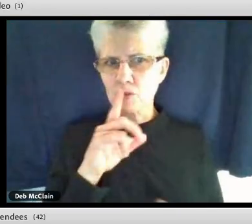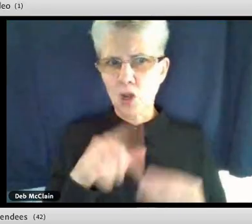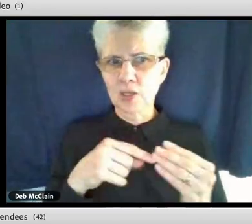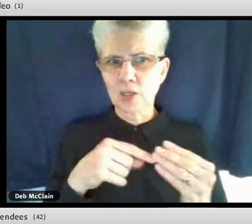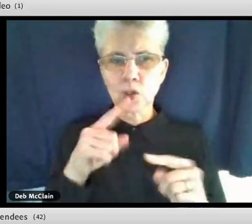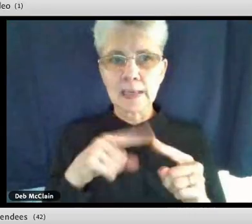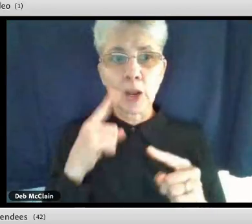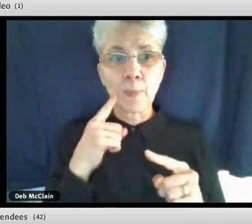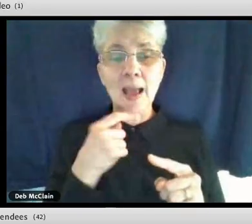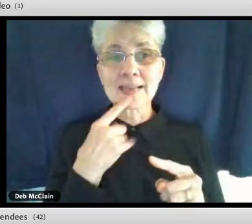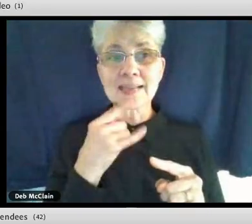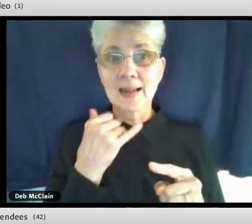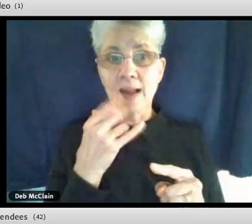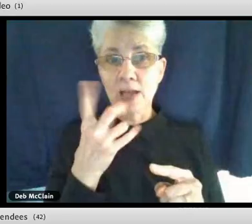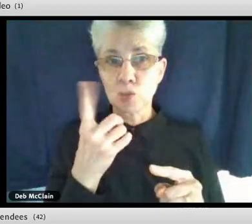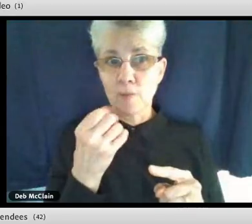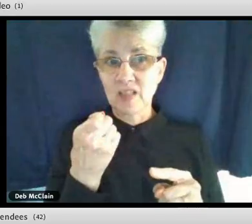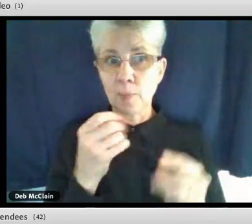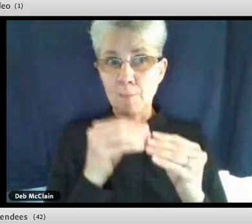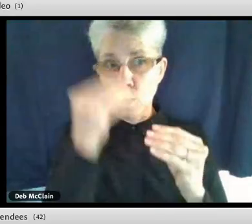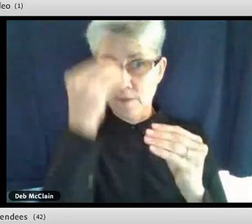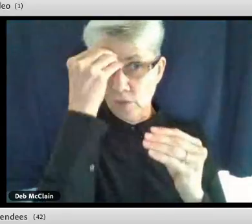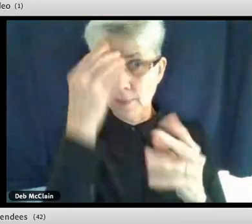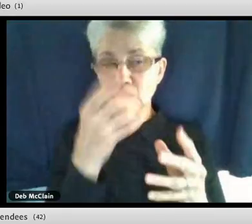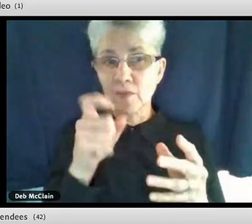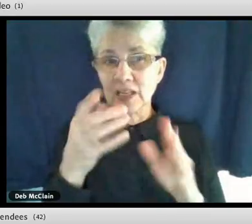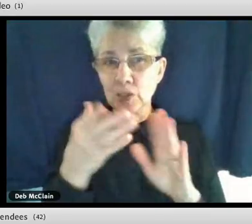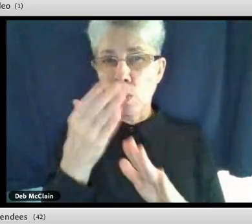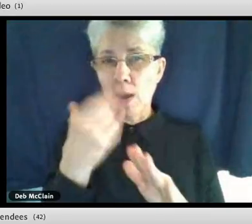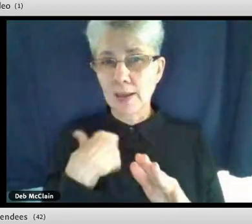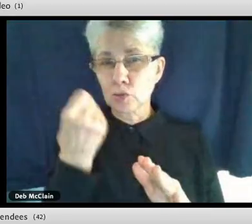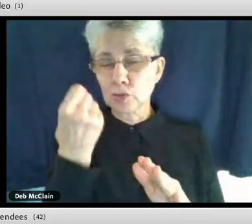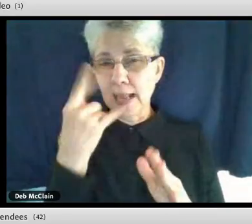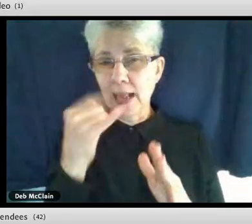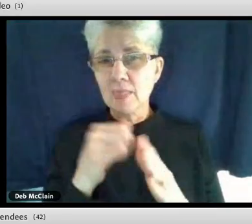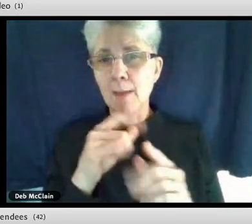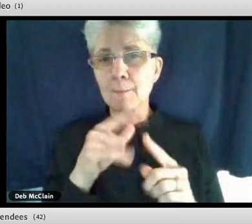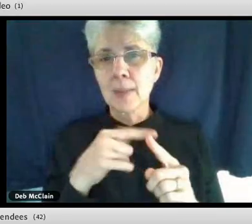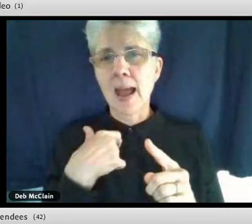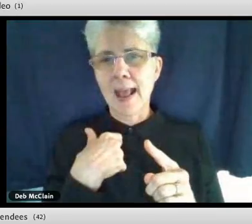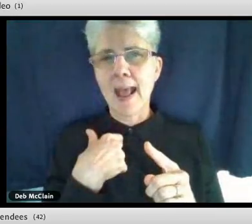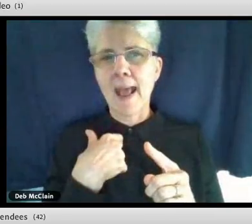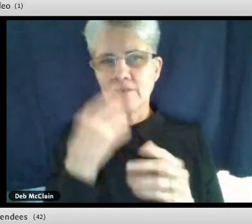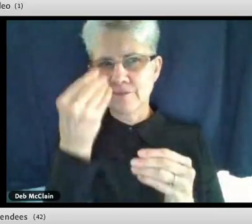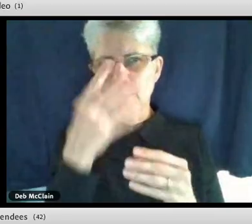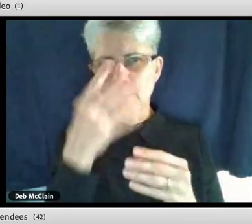Okay, so I think I was talking, and you couldn't hear me. I just said I do have a little bit more information. If you do need to go I understand,